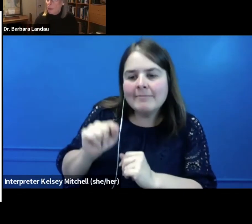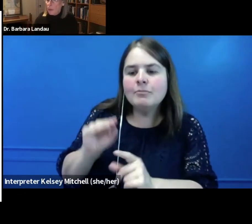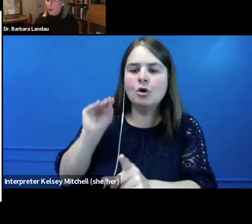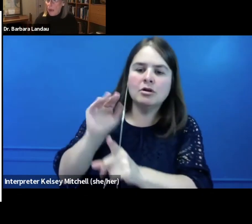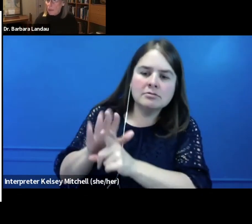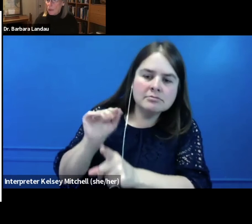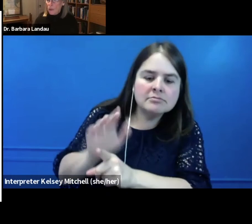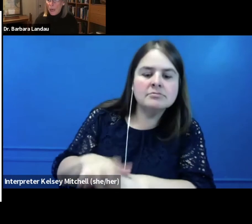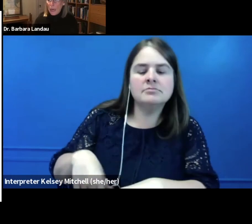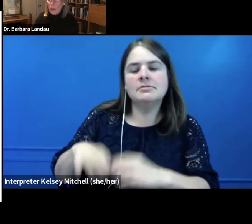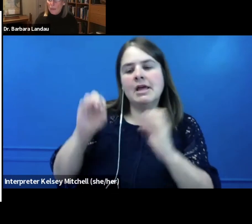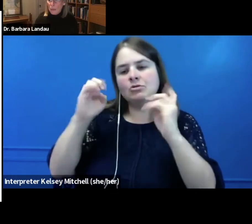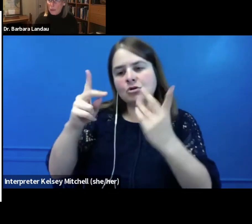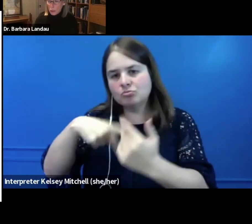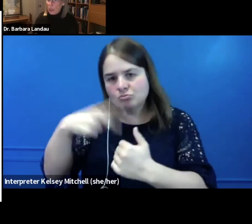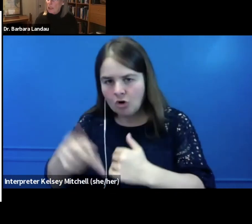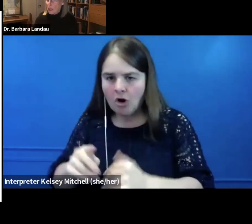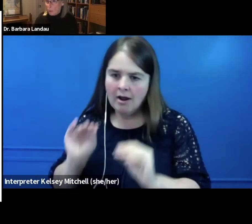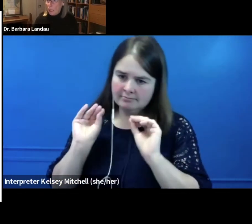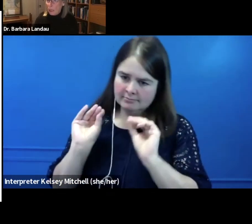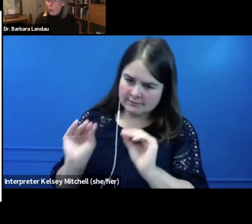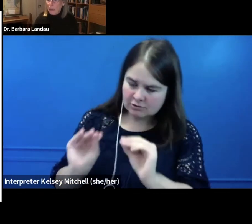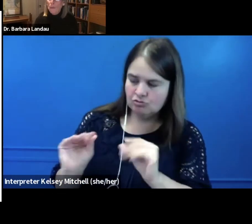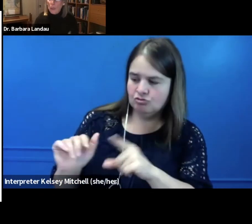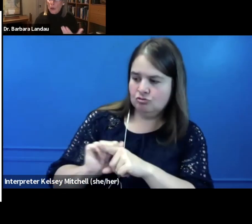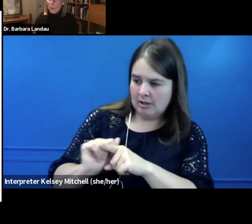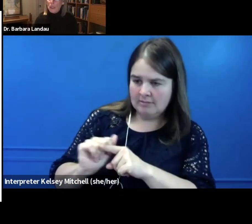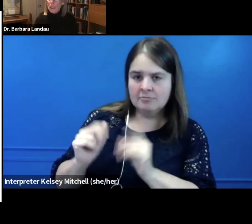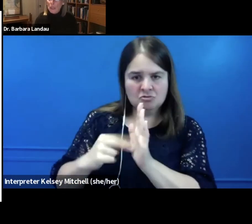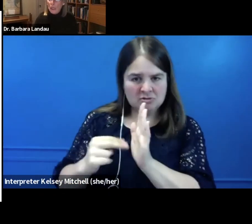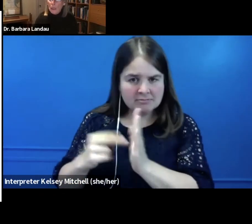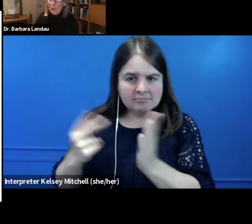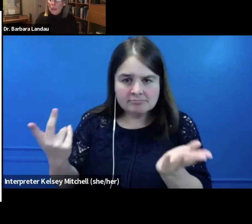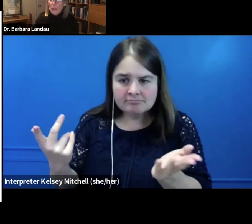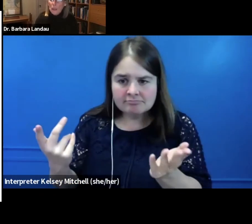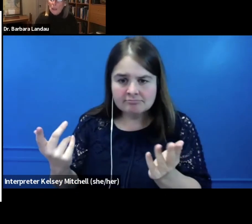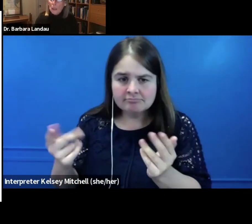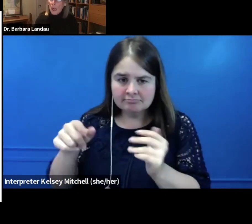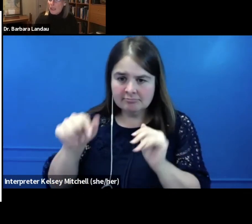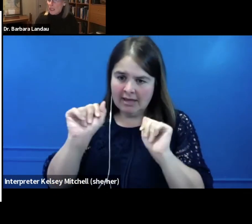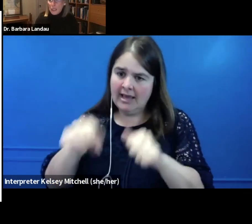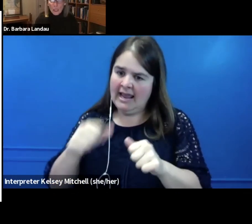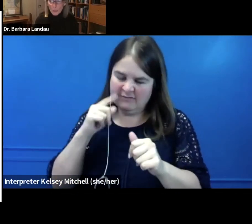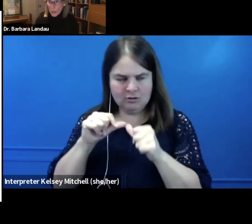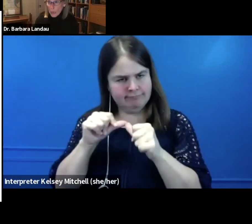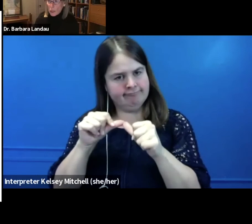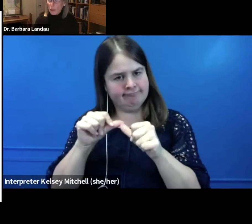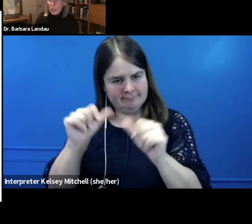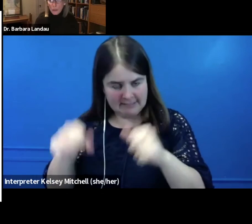programs to train them to teach them reading and really are persistent at it